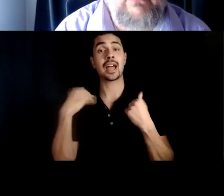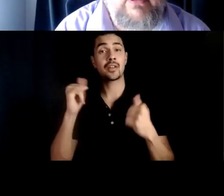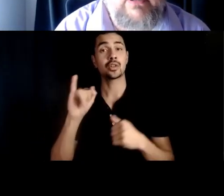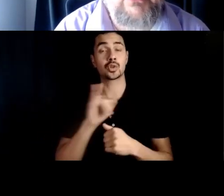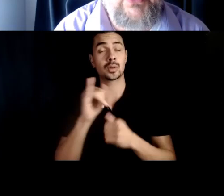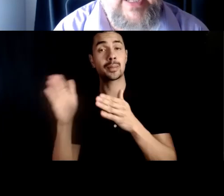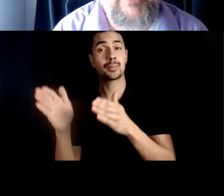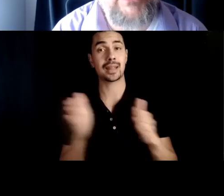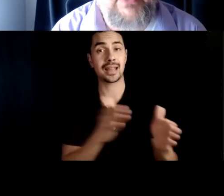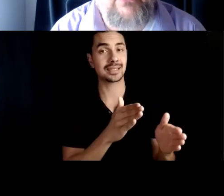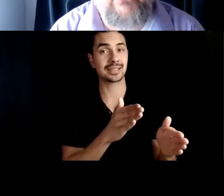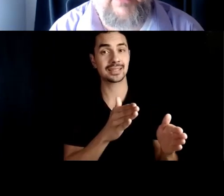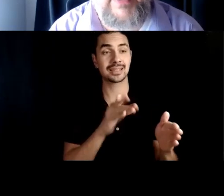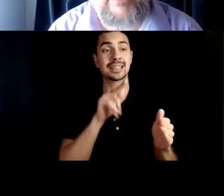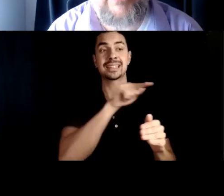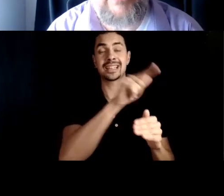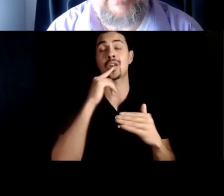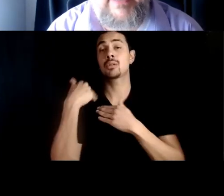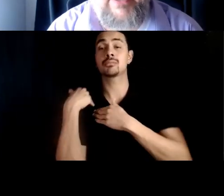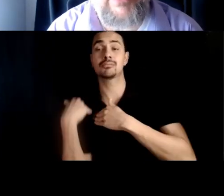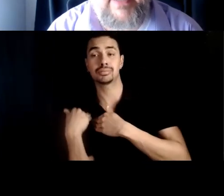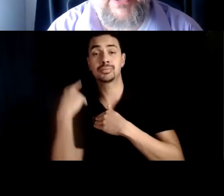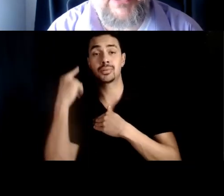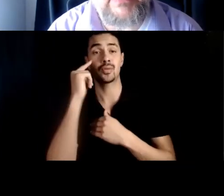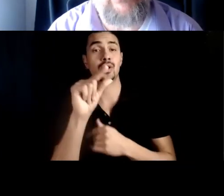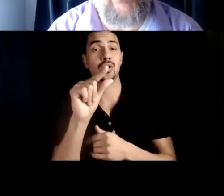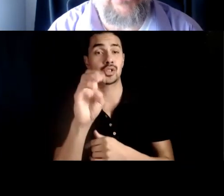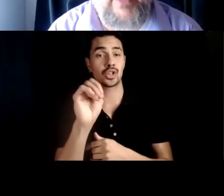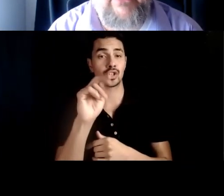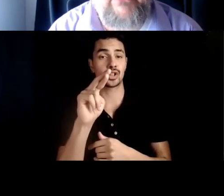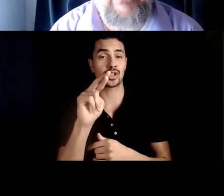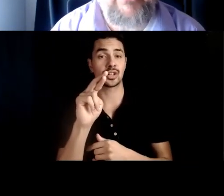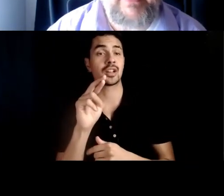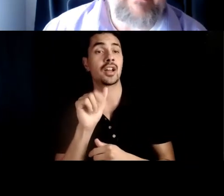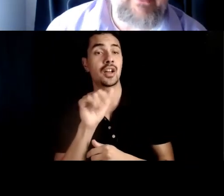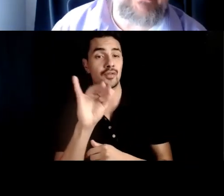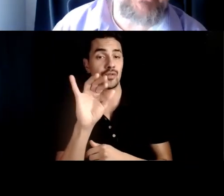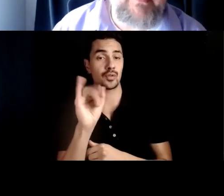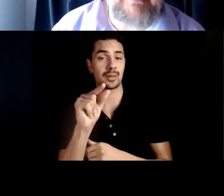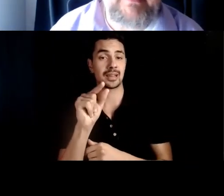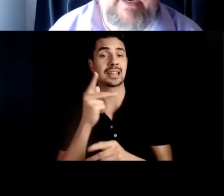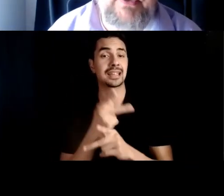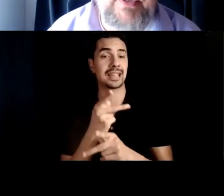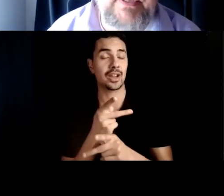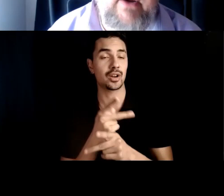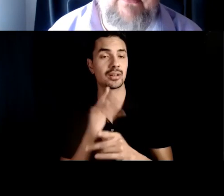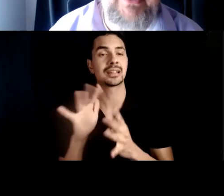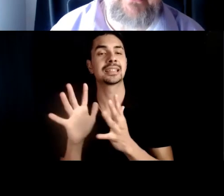for all claimed gender-affirming care damages for life. It also makes doctors offering